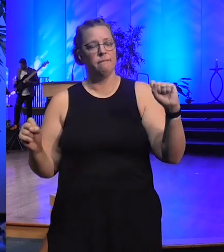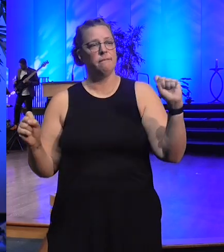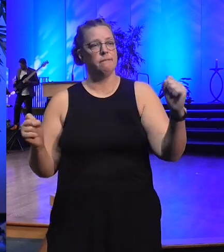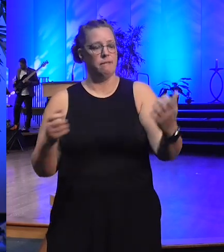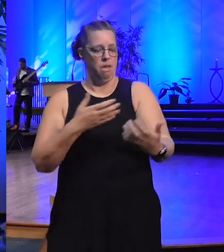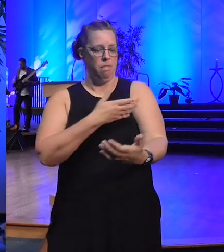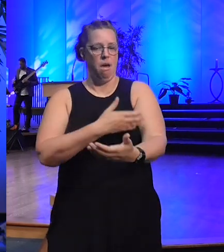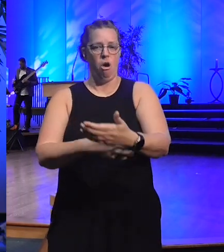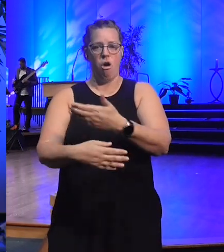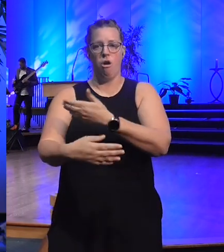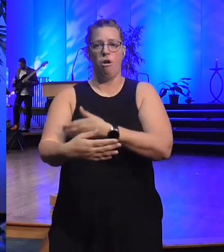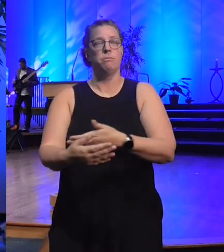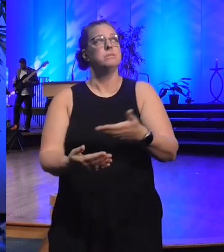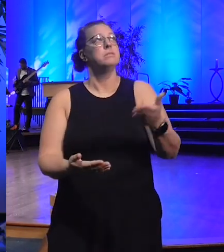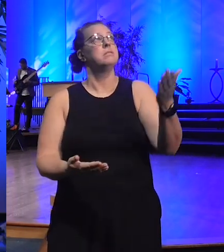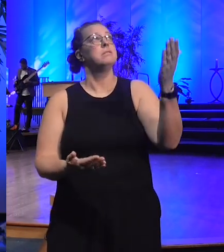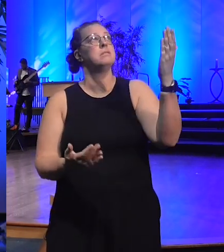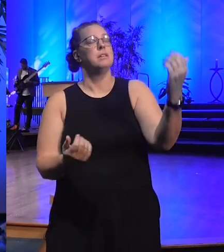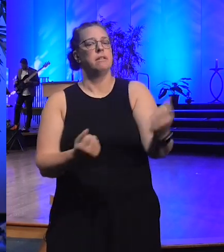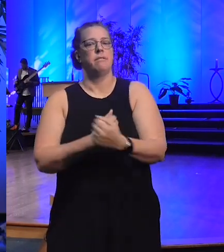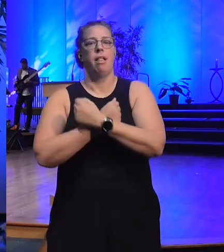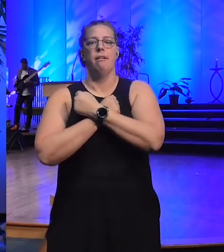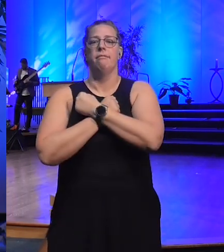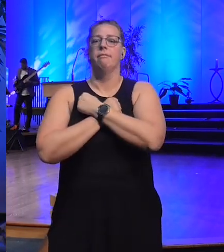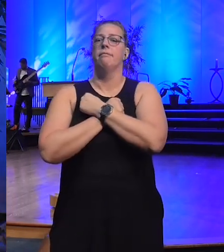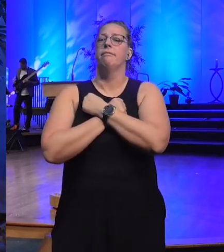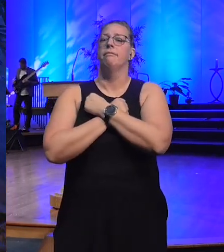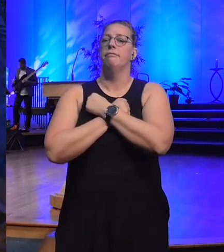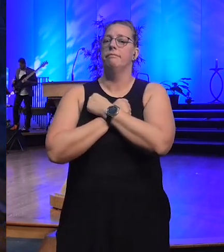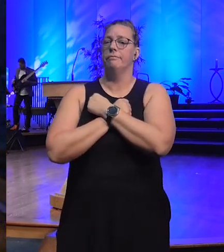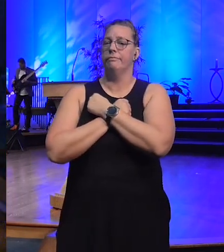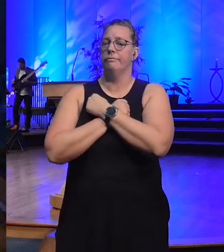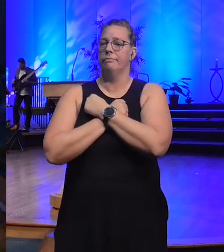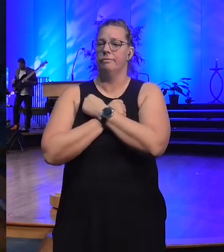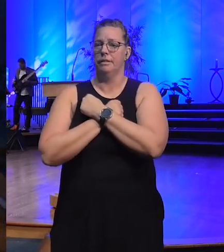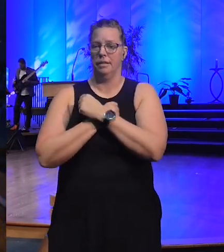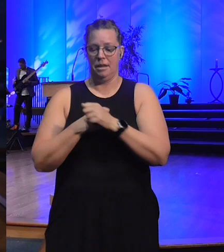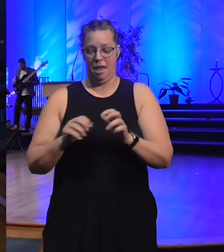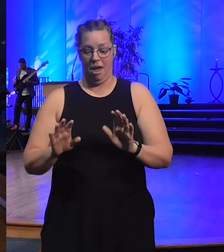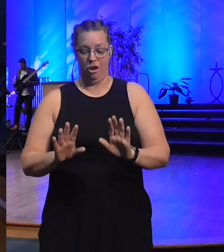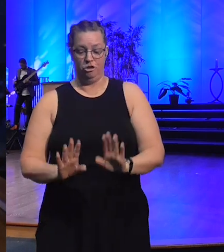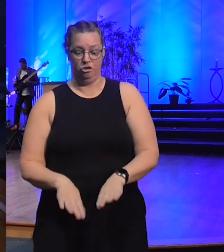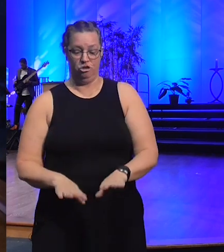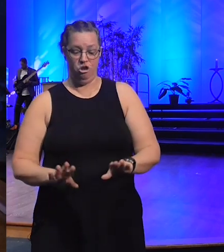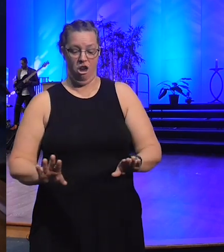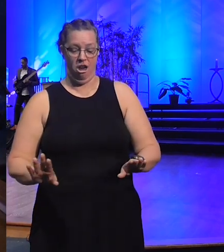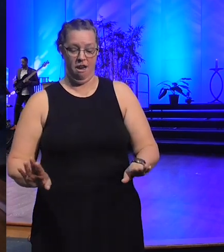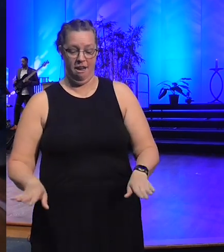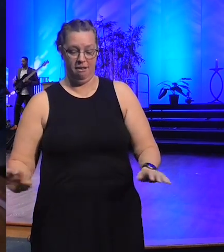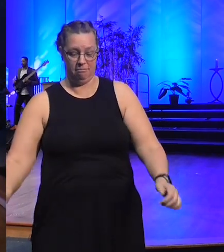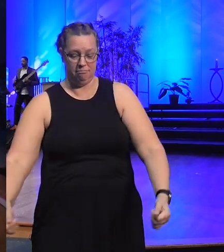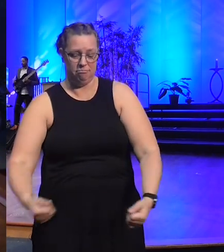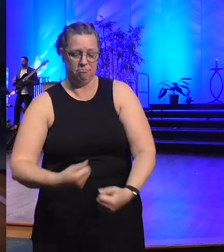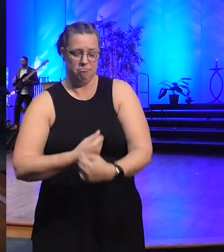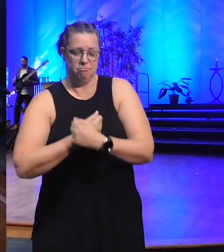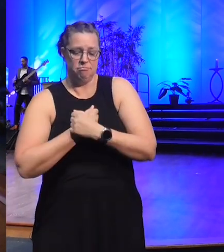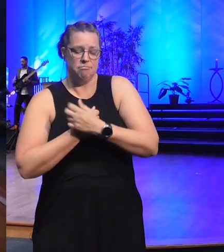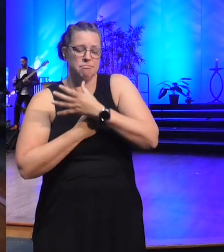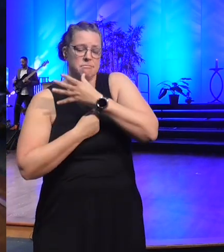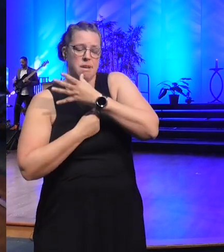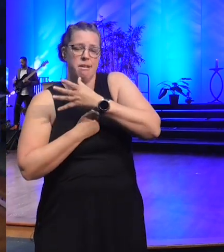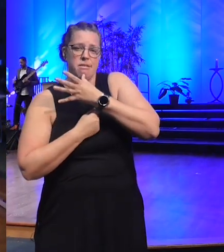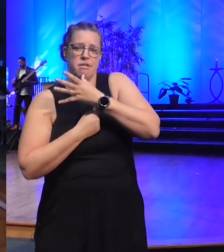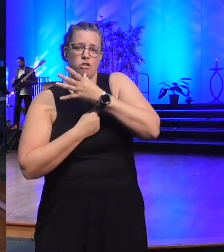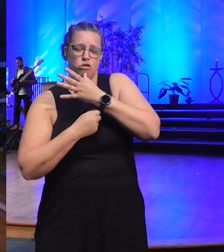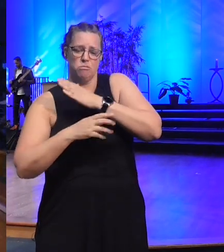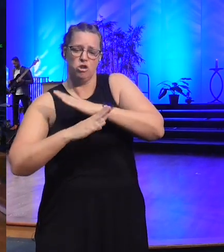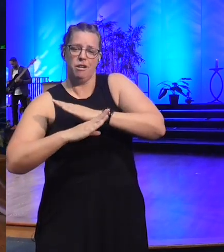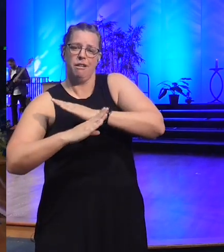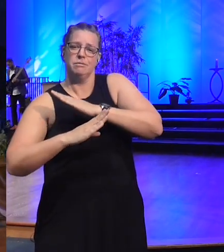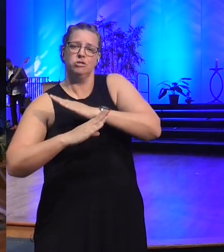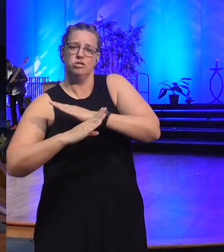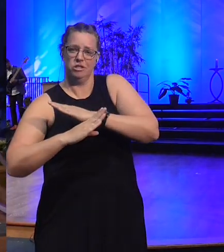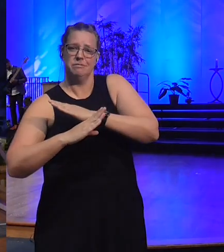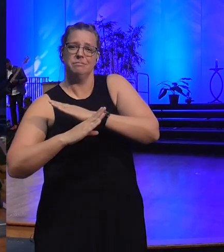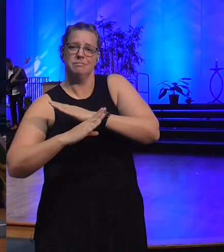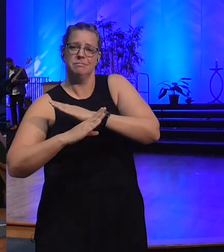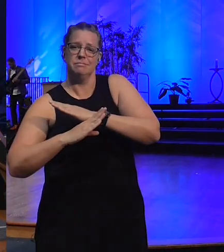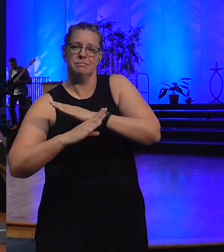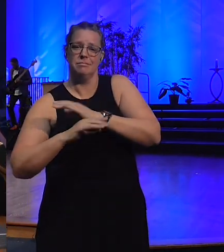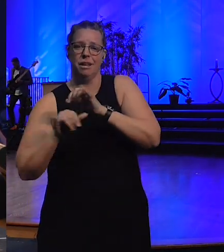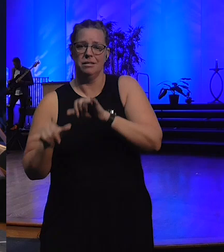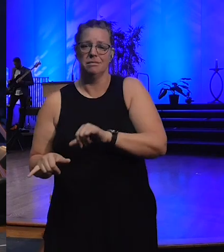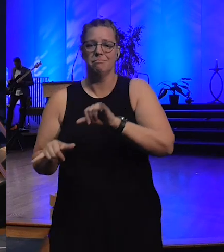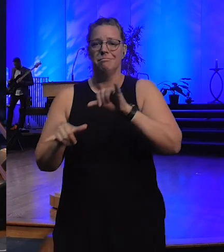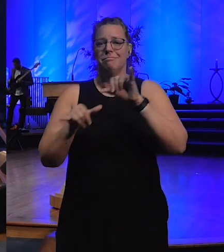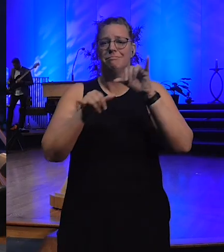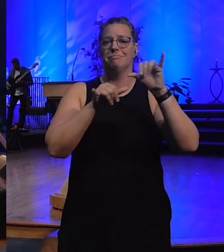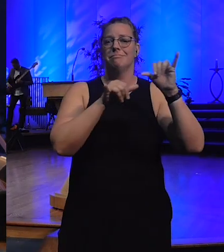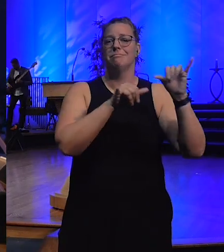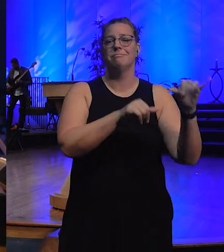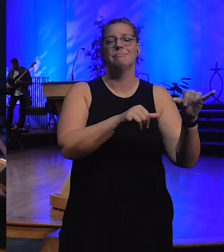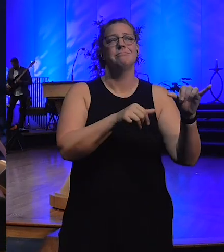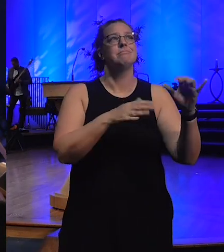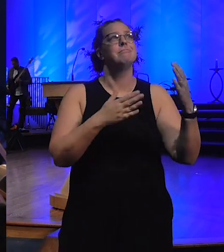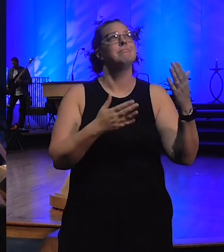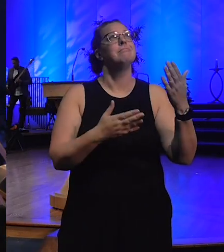love like a child receives protection in a Mother's warm embrace you are held in